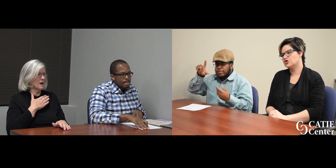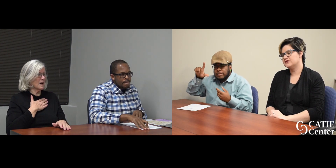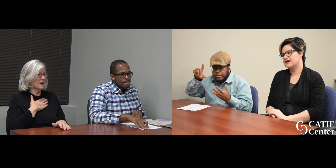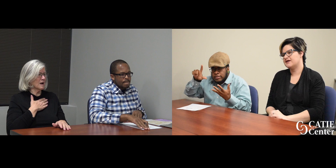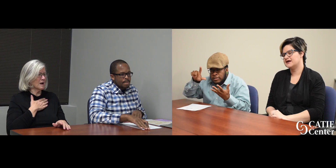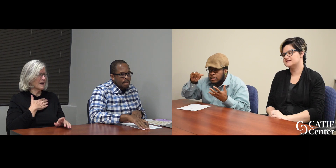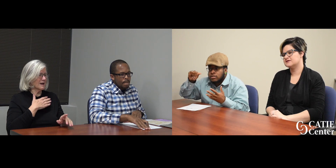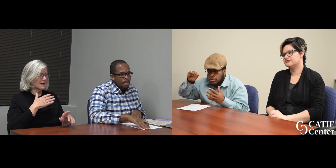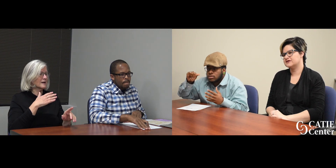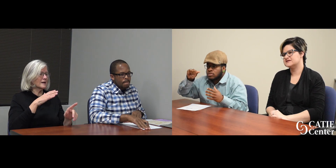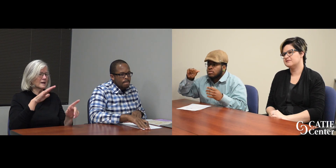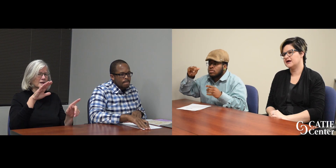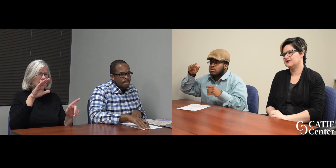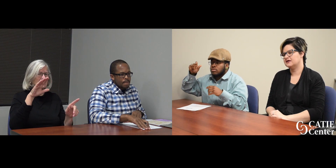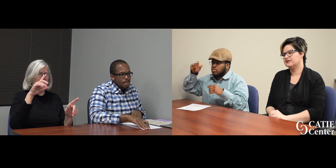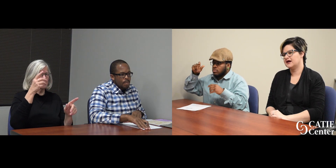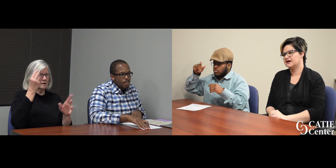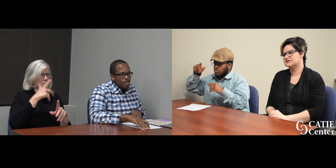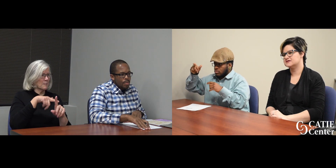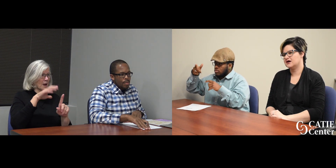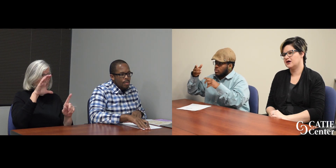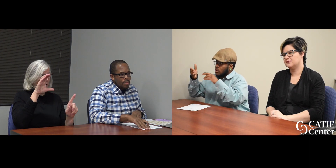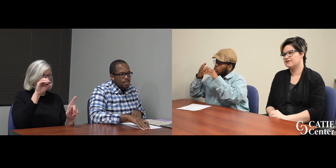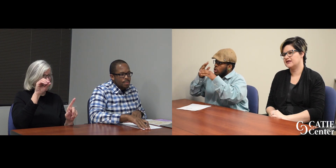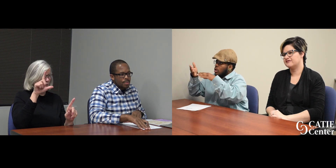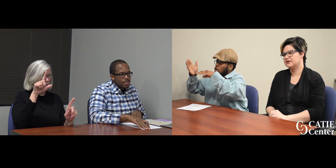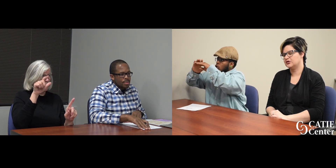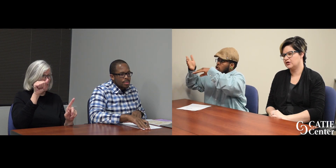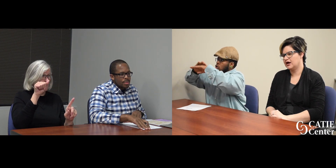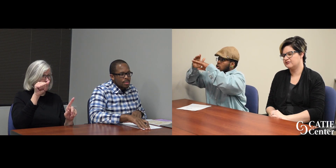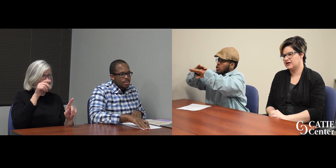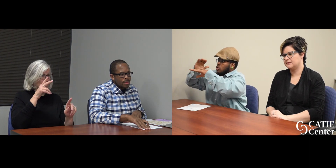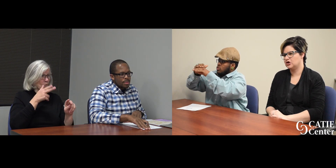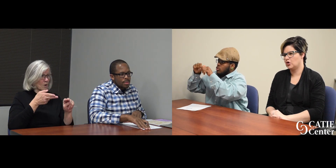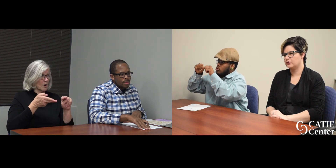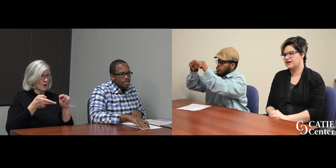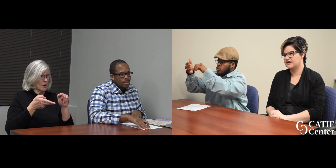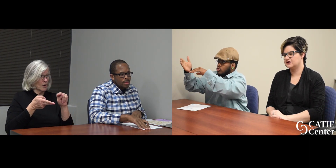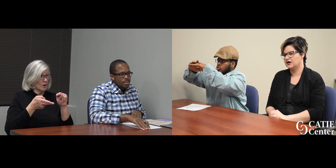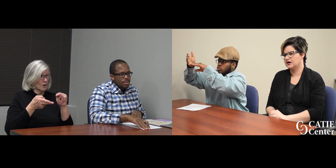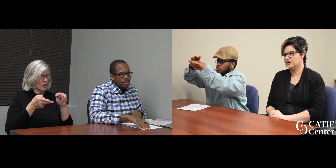cause that I've have some friends of mine that, have let me know that,